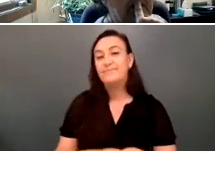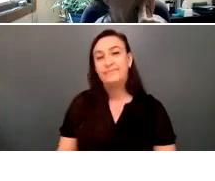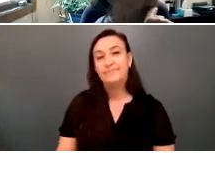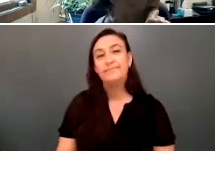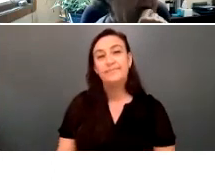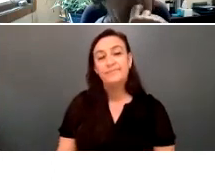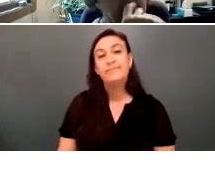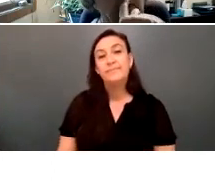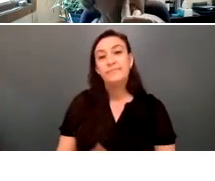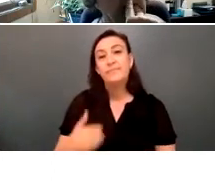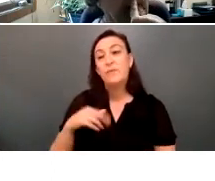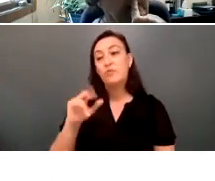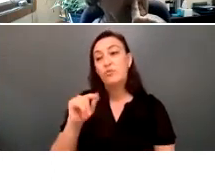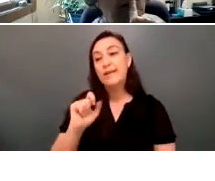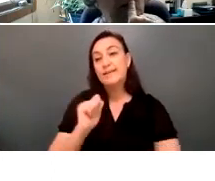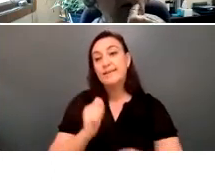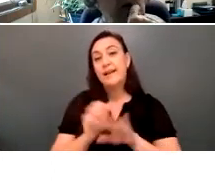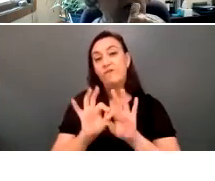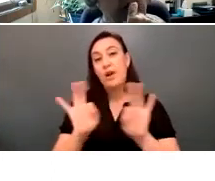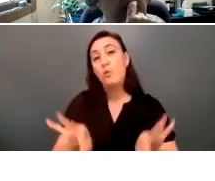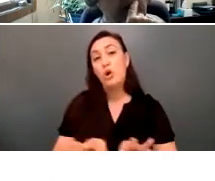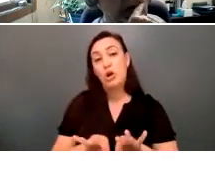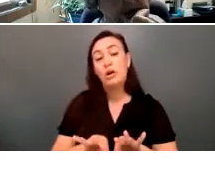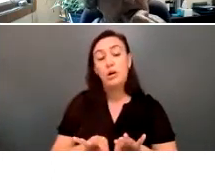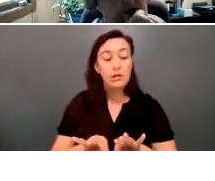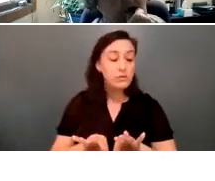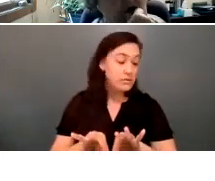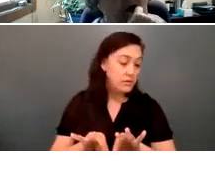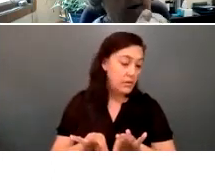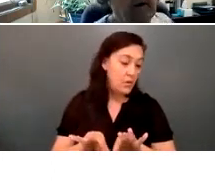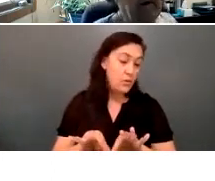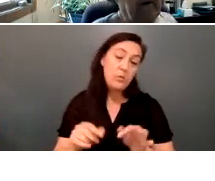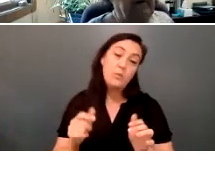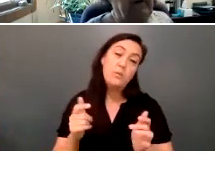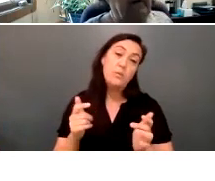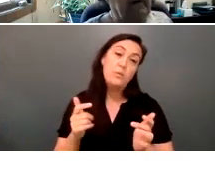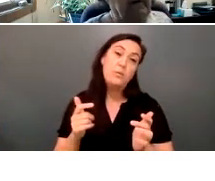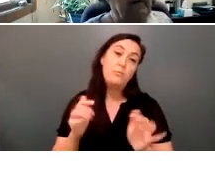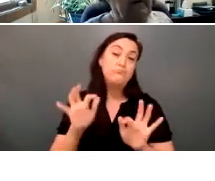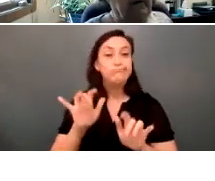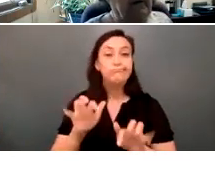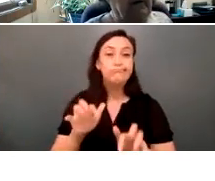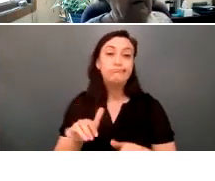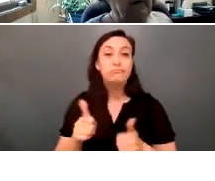Yeah we have rate setting frameworks so let me see if I can get that link into the chat,